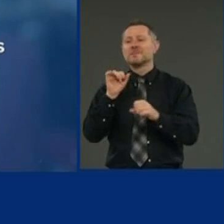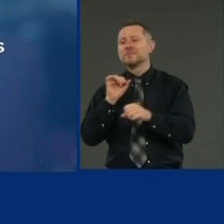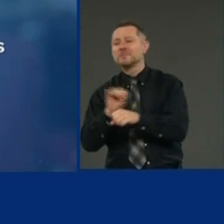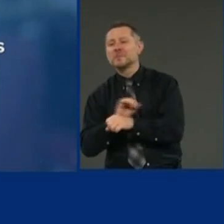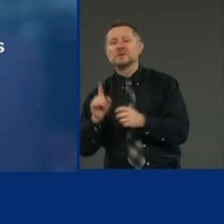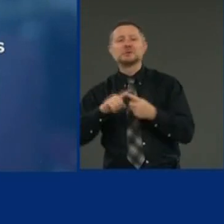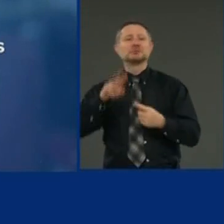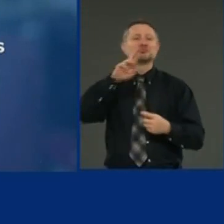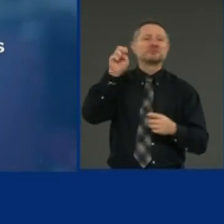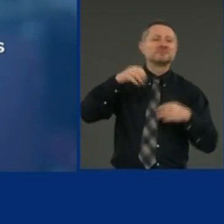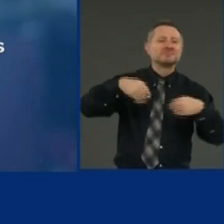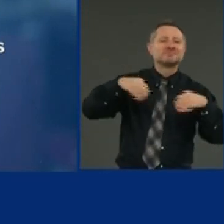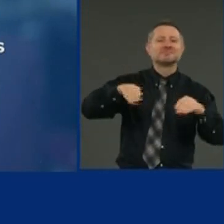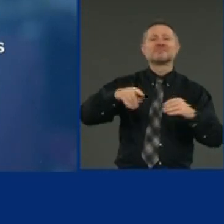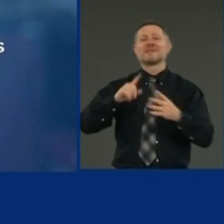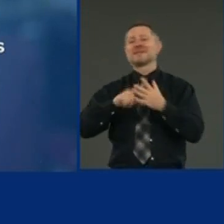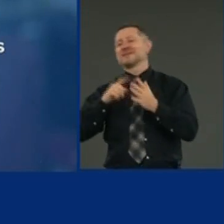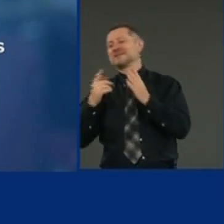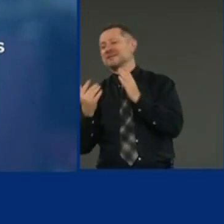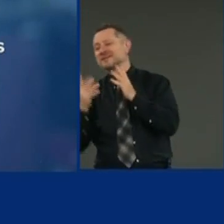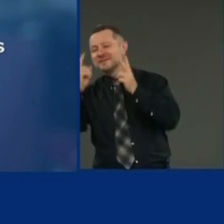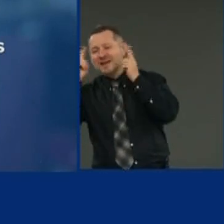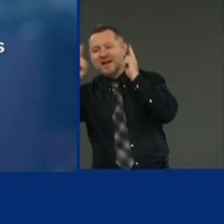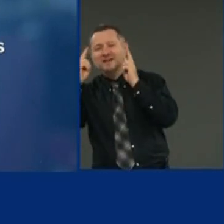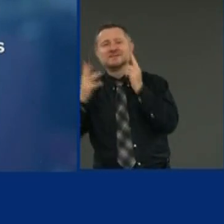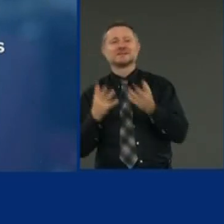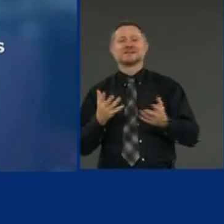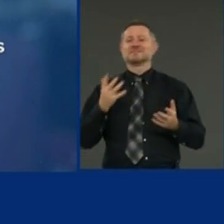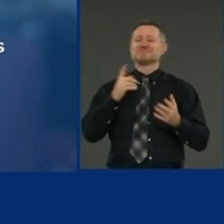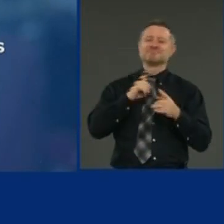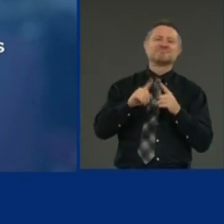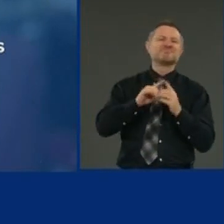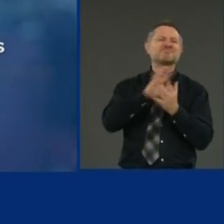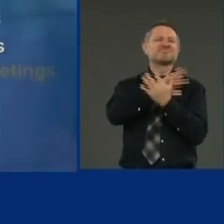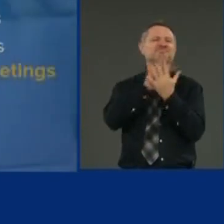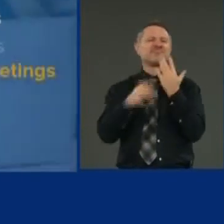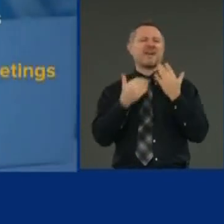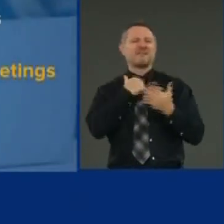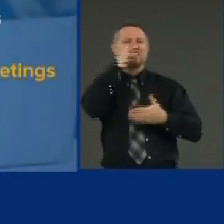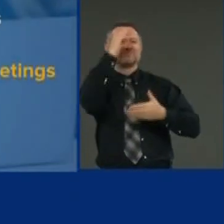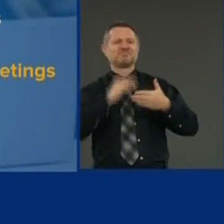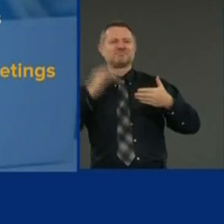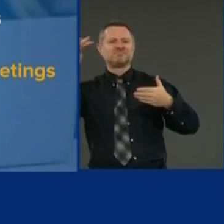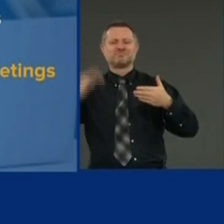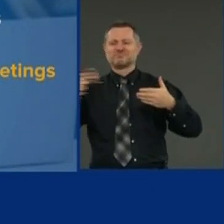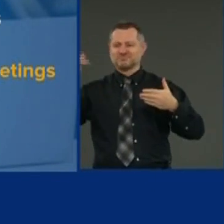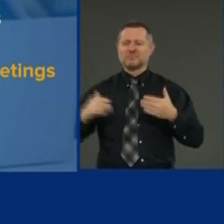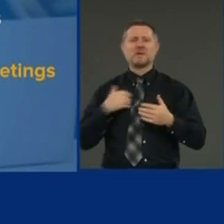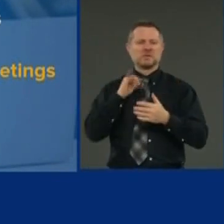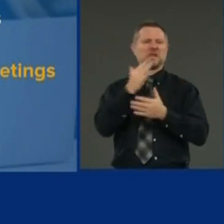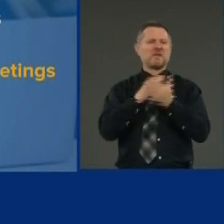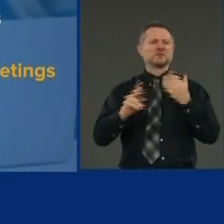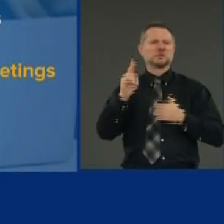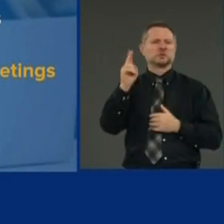SO THEY GO TO PHASE 2. PHASE 2 IS ALL OFFICE BASED JOBS, REAL ESTATE, RETAIL